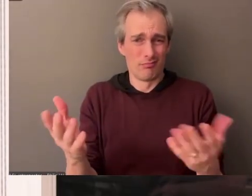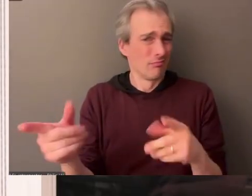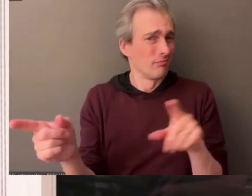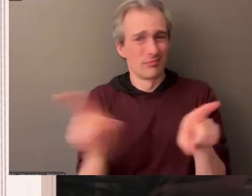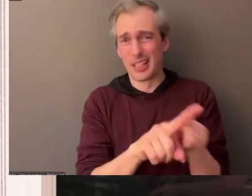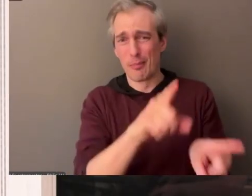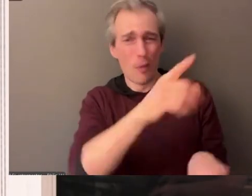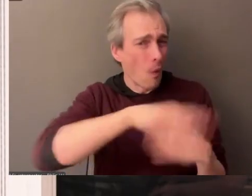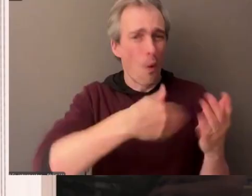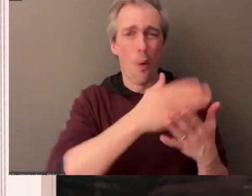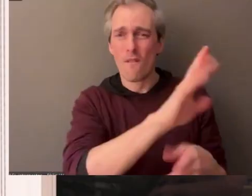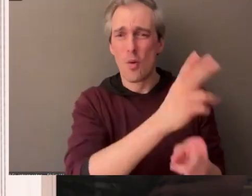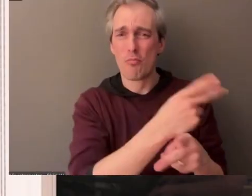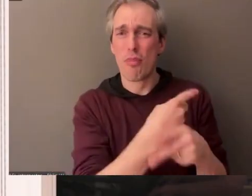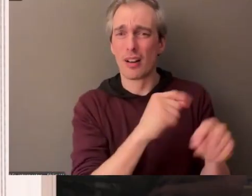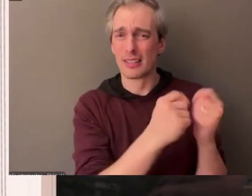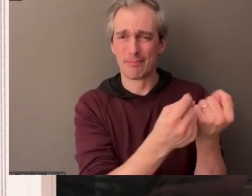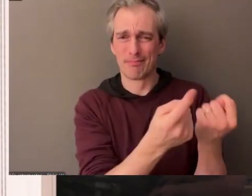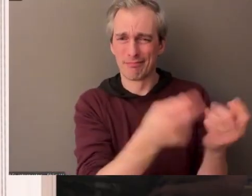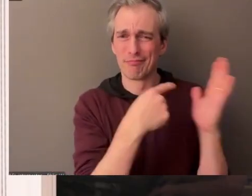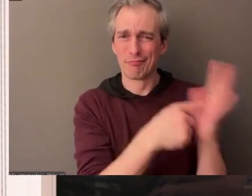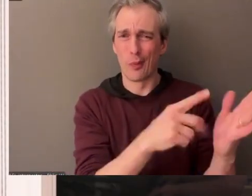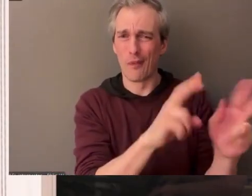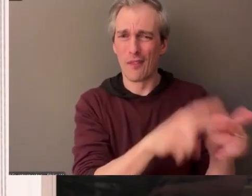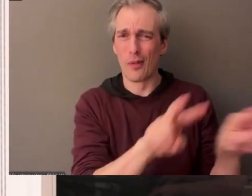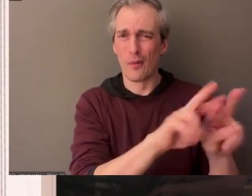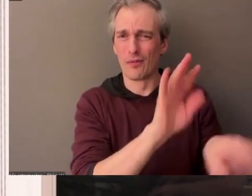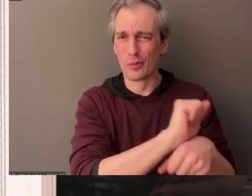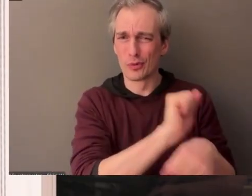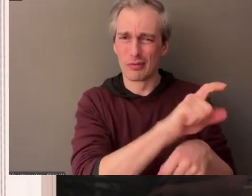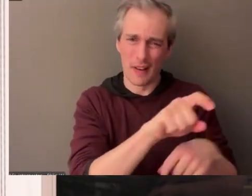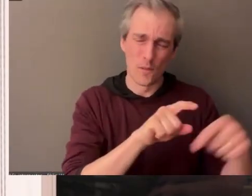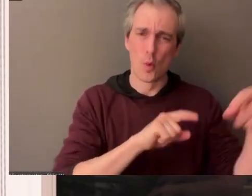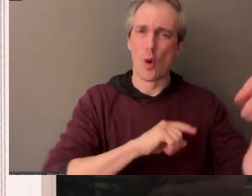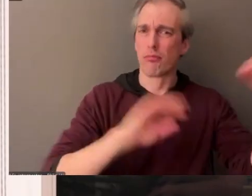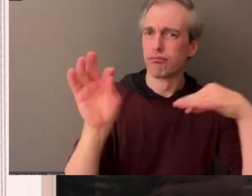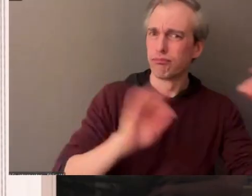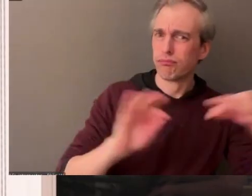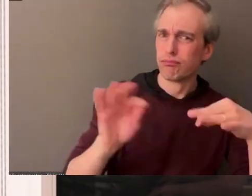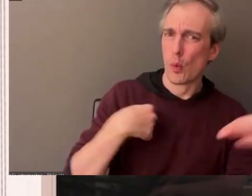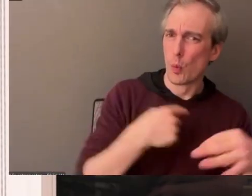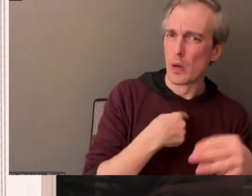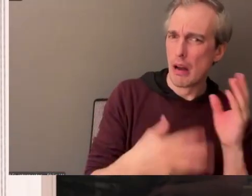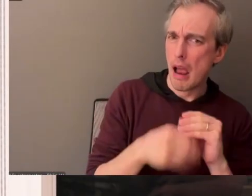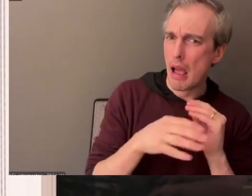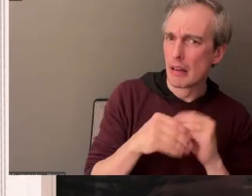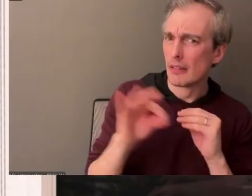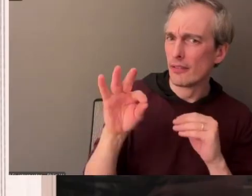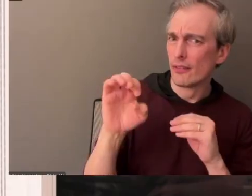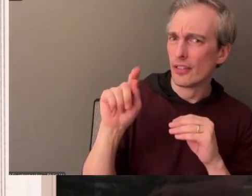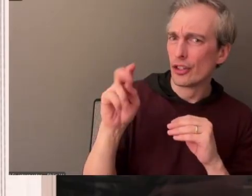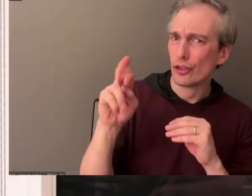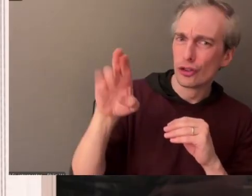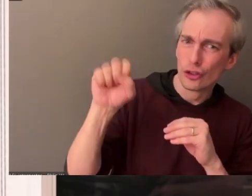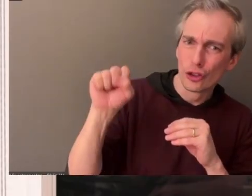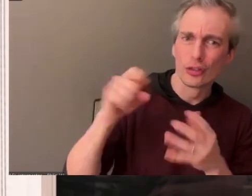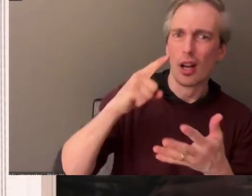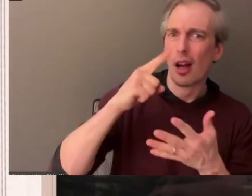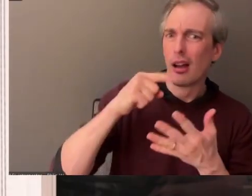They have to explain. We added this feature to our product line. It generated xyz income and cost us this much.